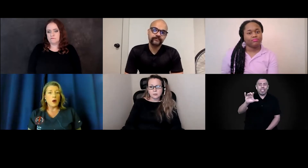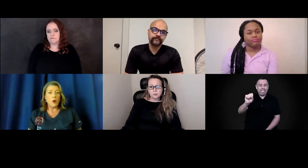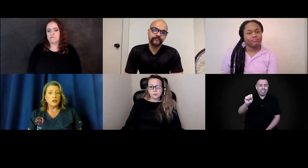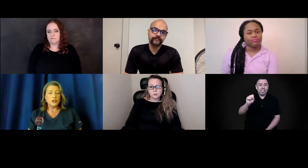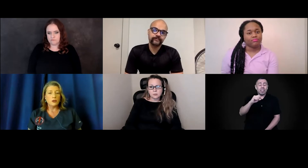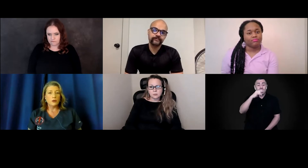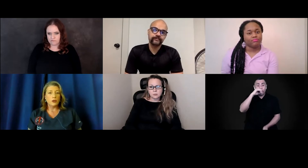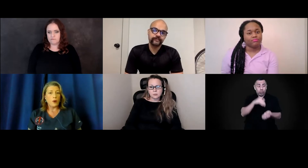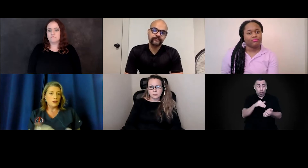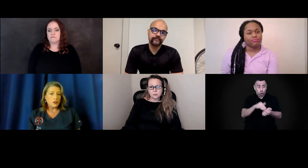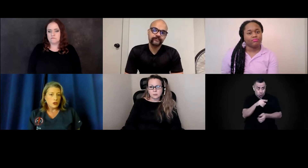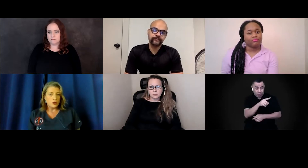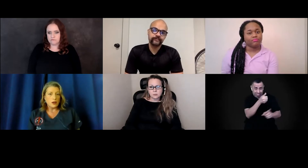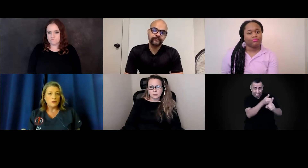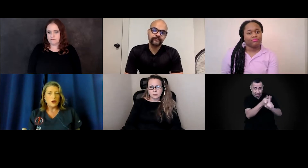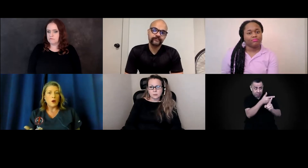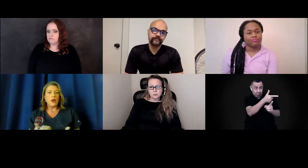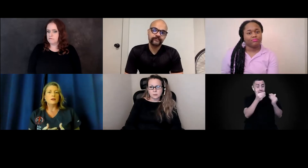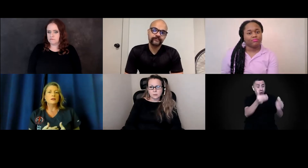want to do brain surgery.